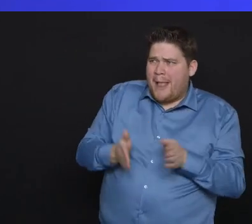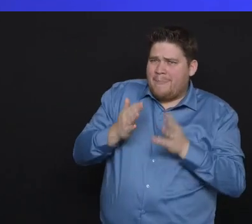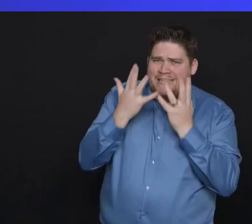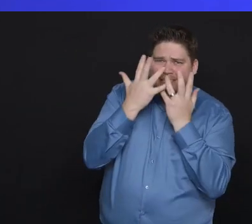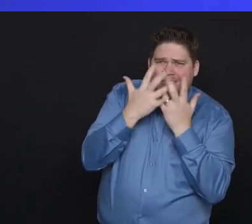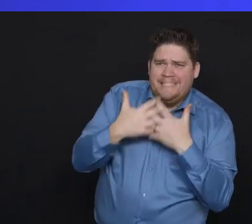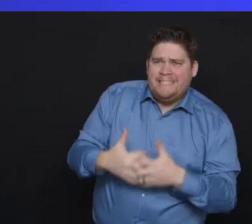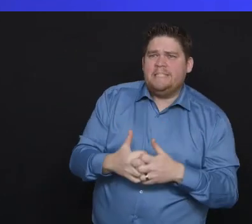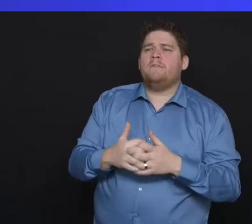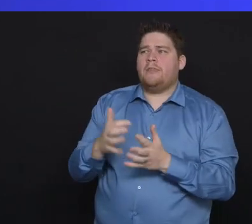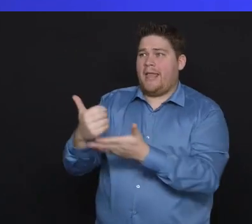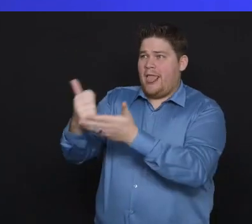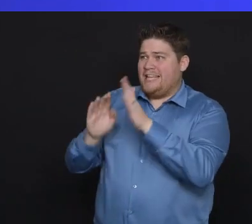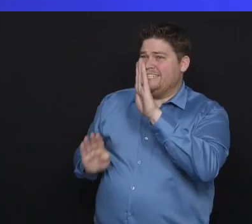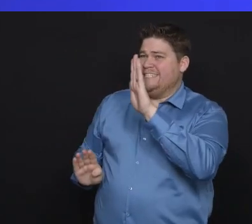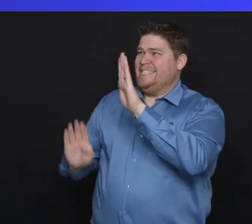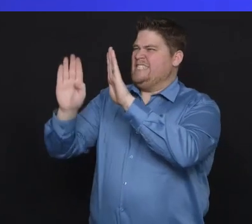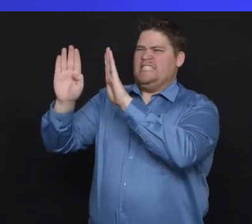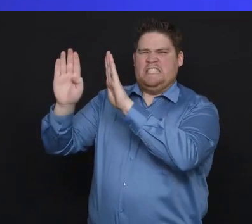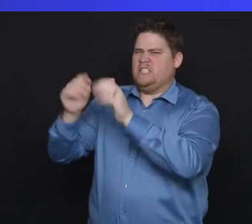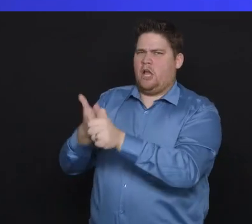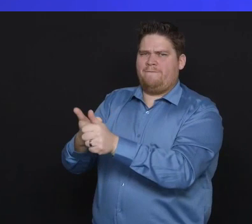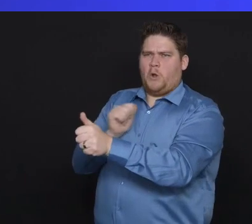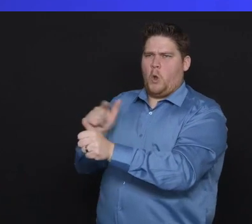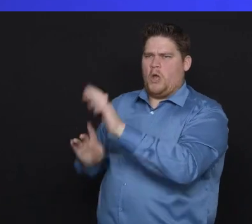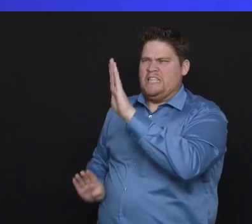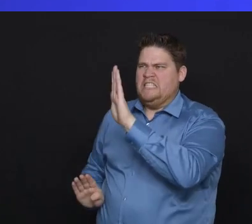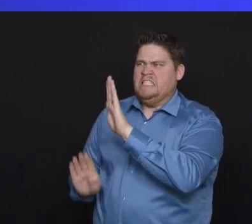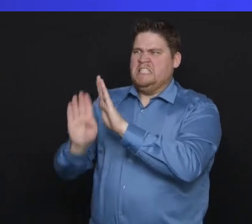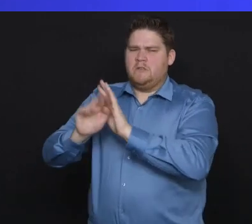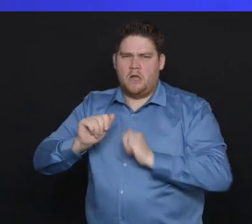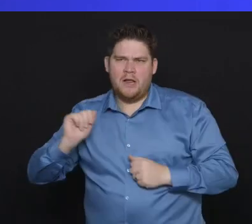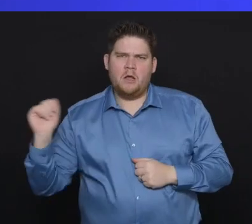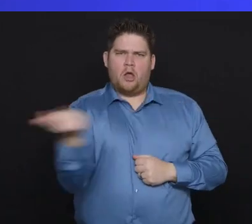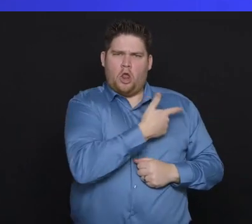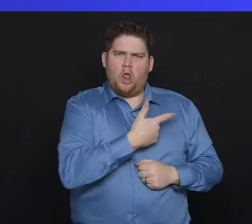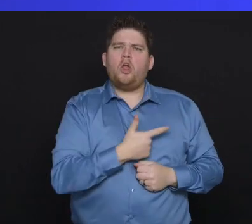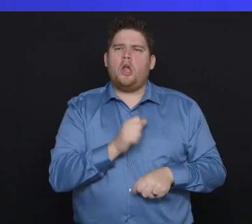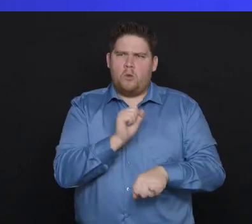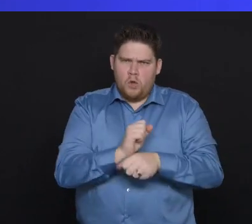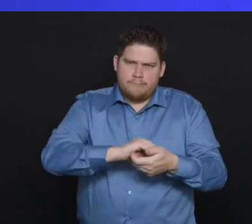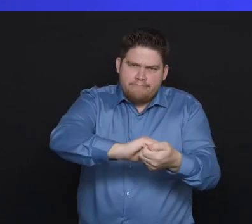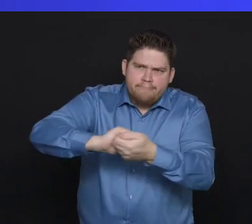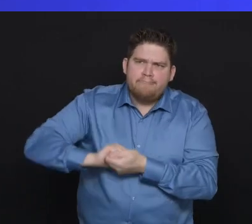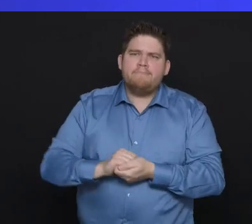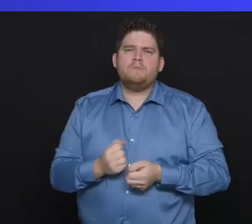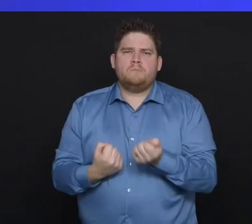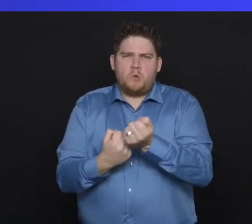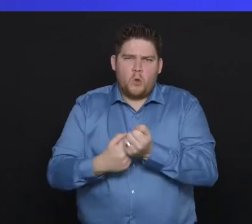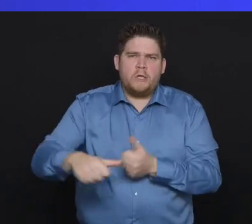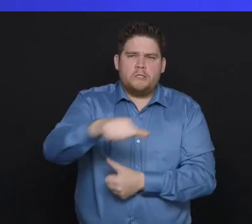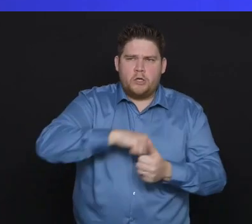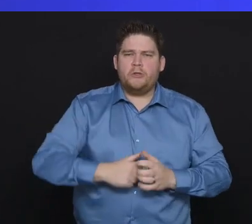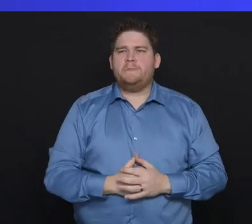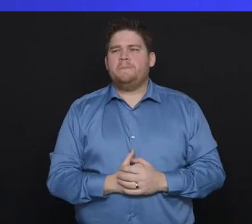should allow us to adequately care for everyone who needs it in those scenarios. It does mean that